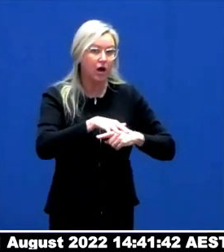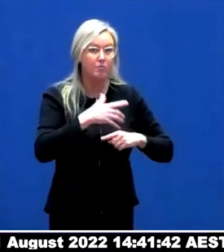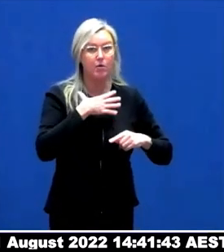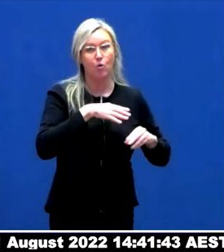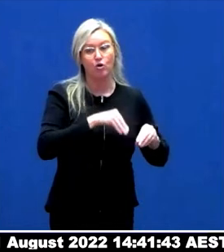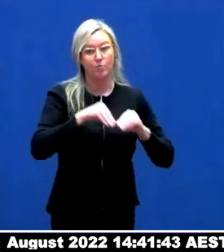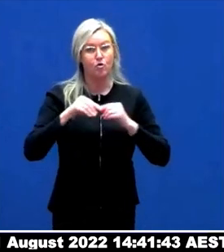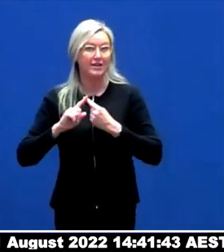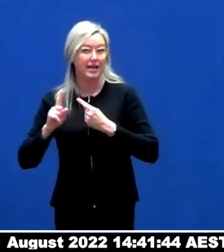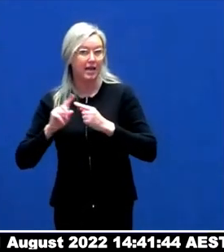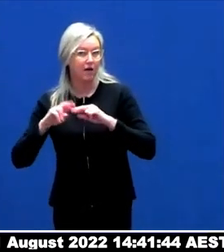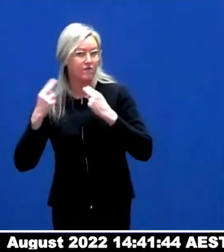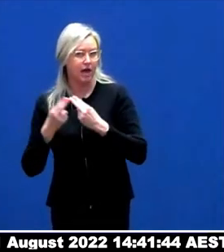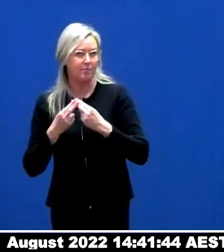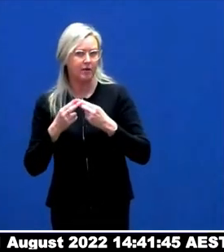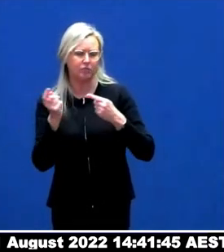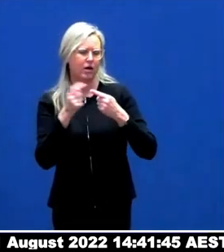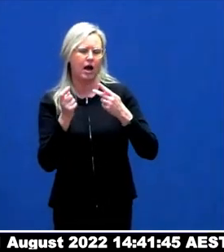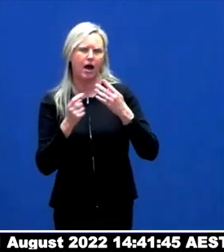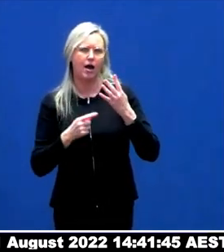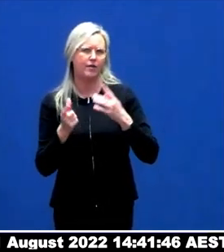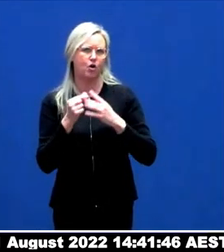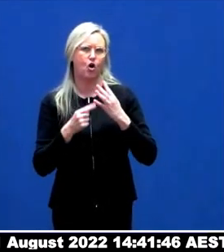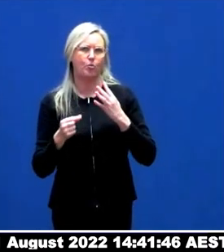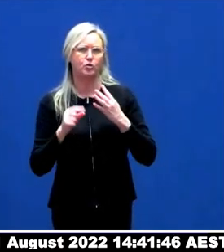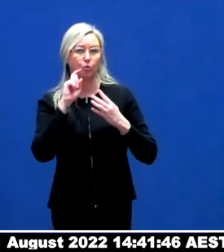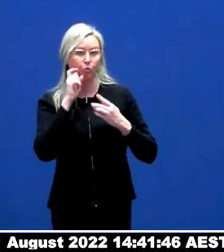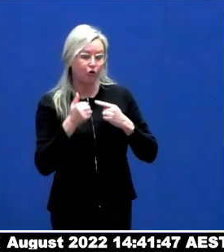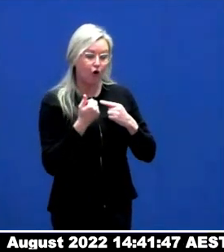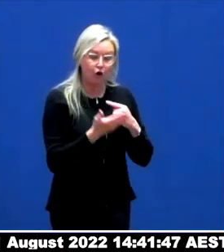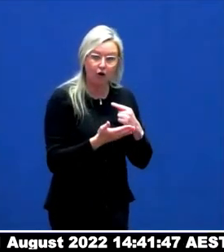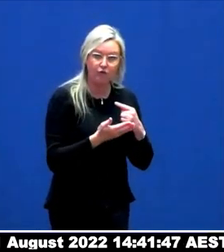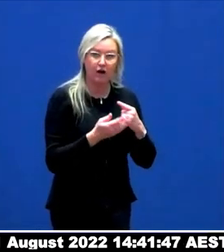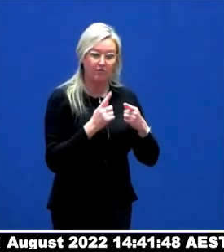There would be a whole range of, you know, options that they would explore as part of that exploration package.